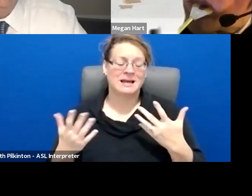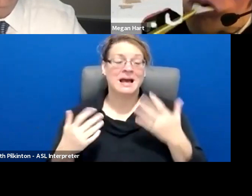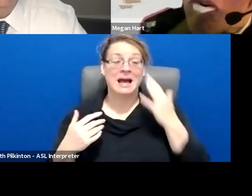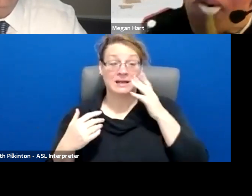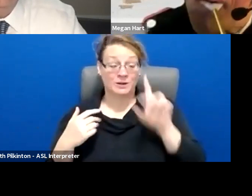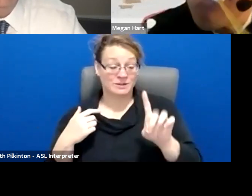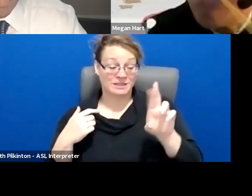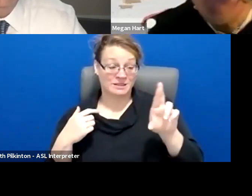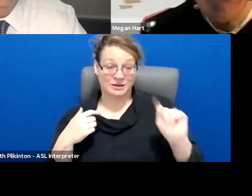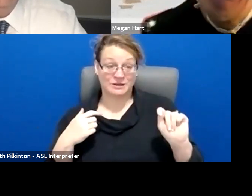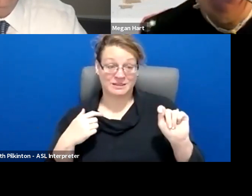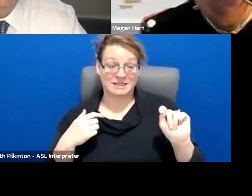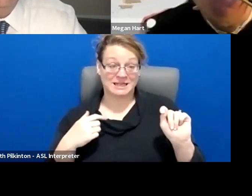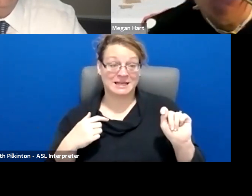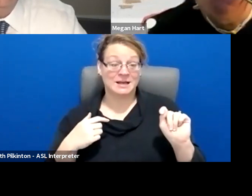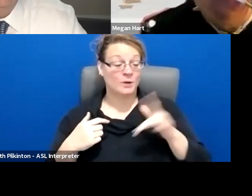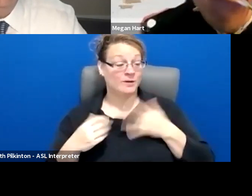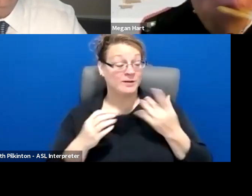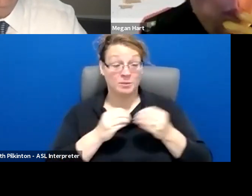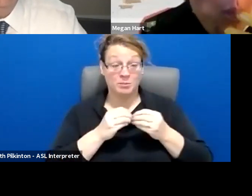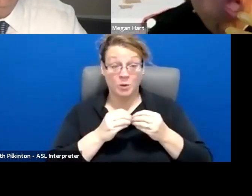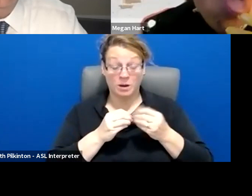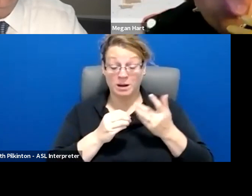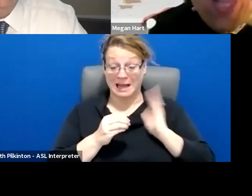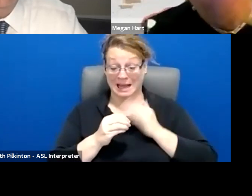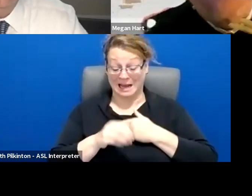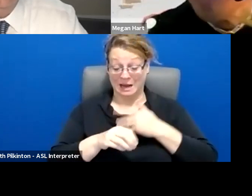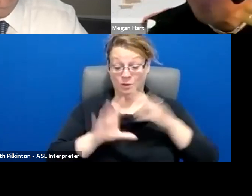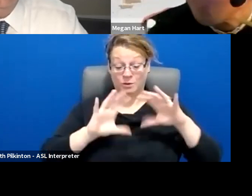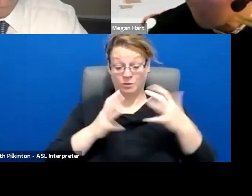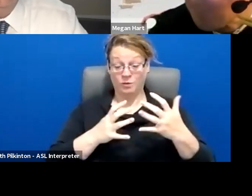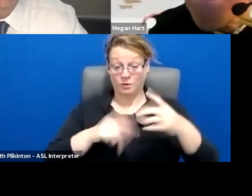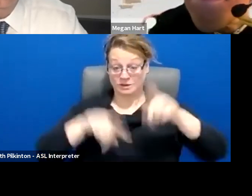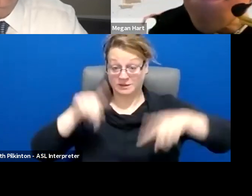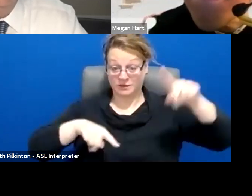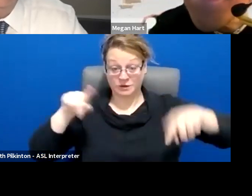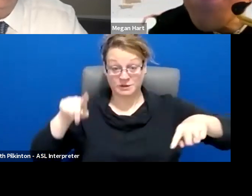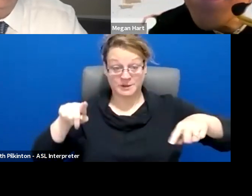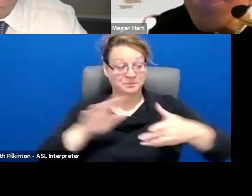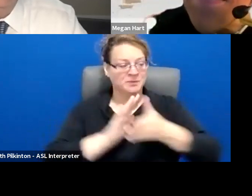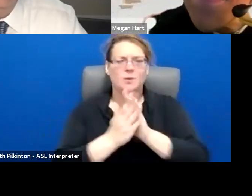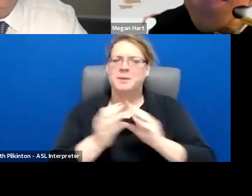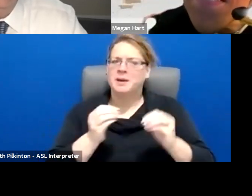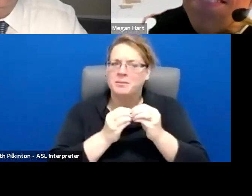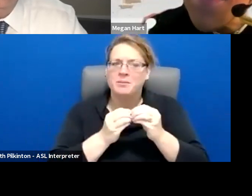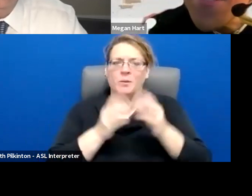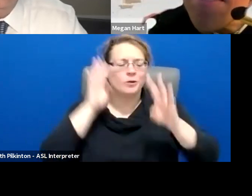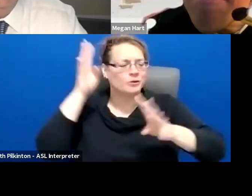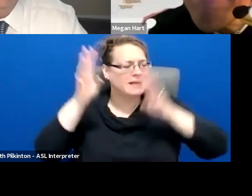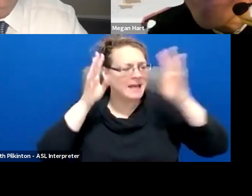I just want to say thank you to David, Megan, and Emily for sharing with us.